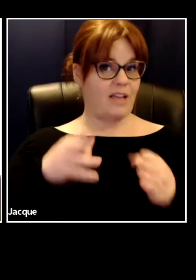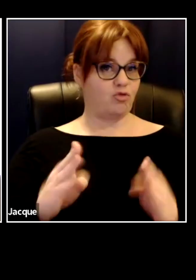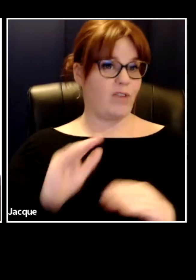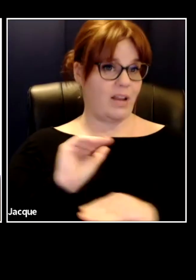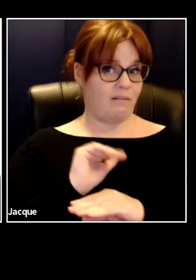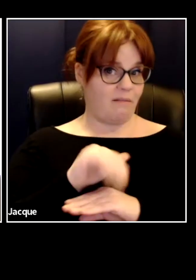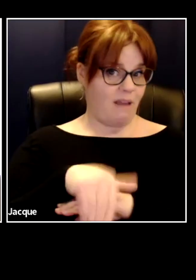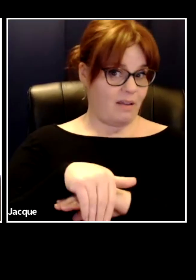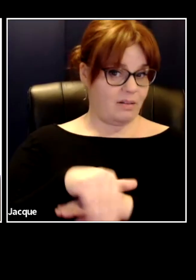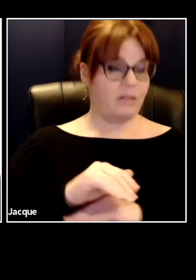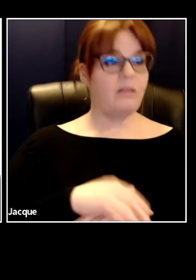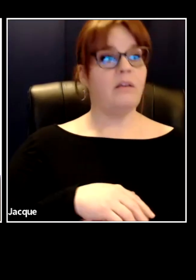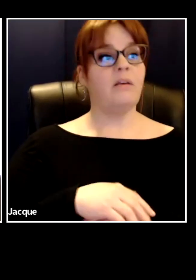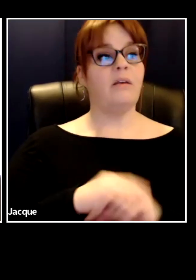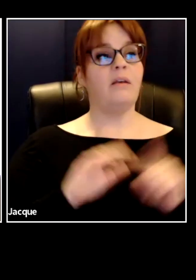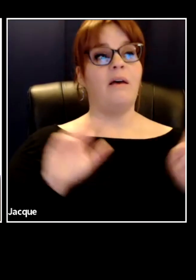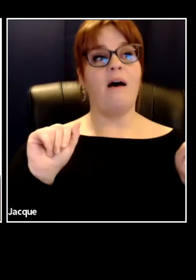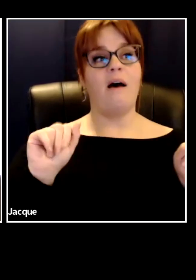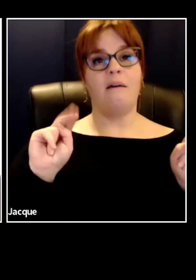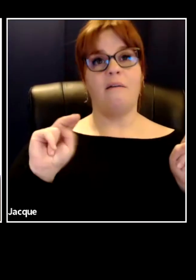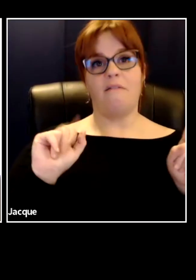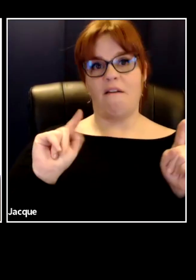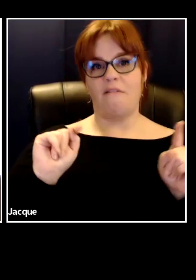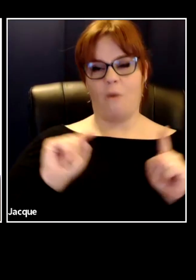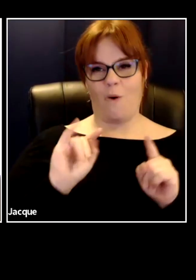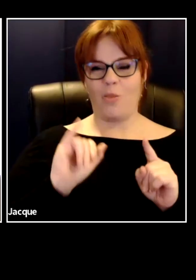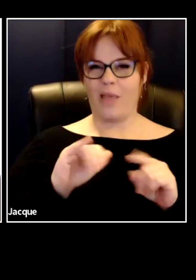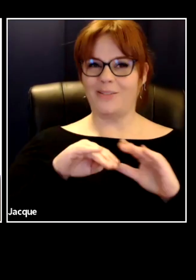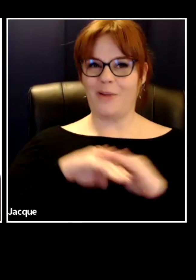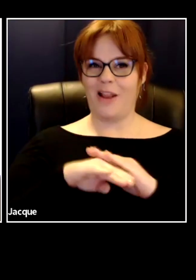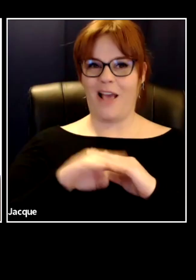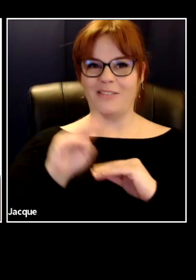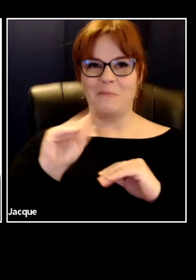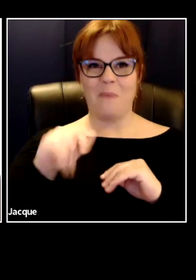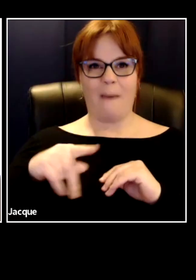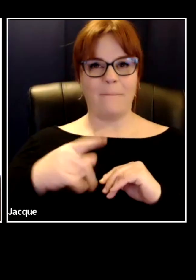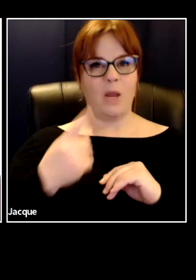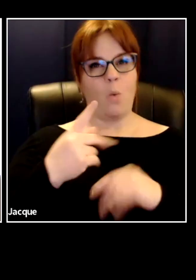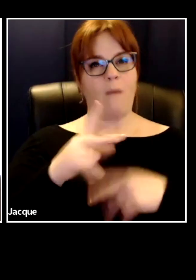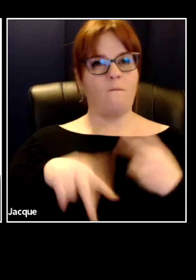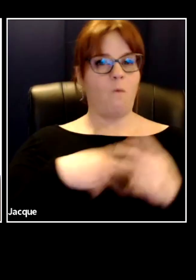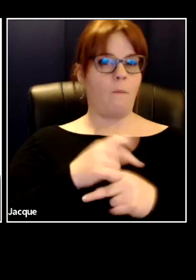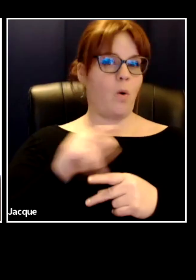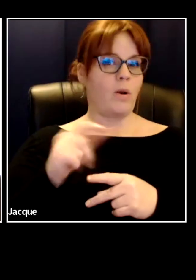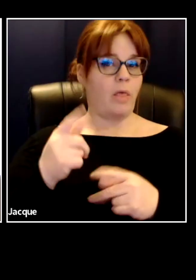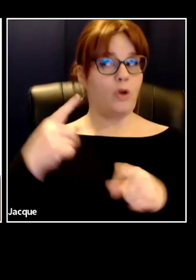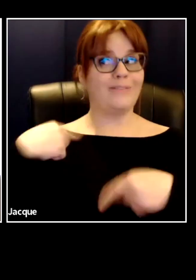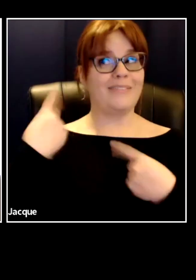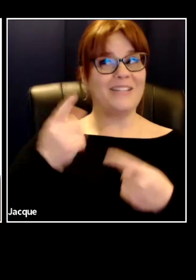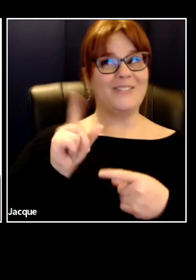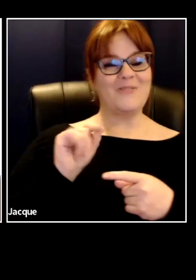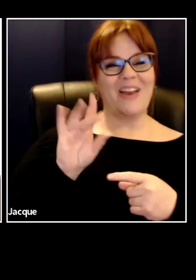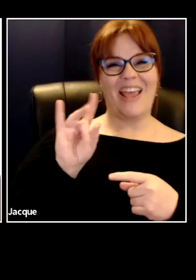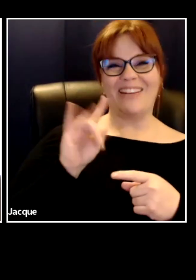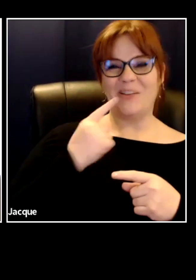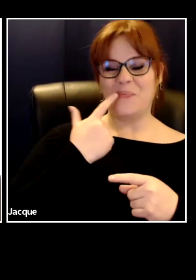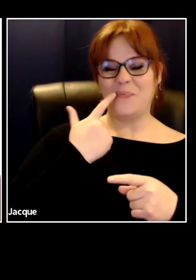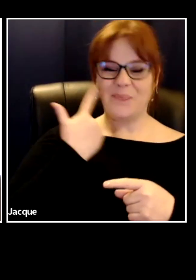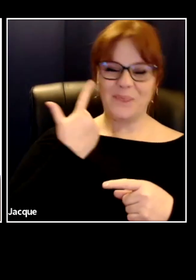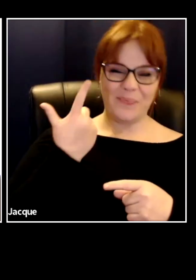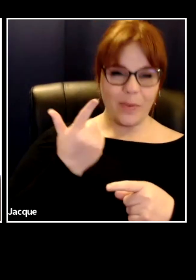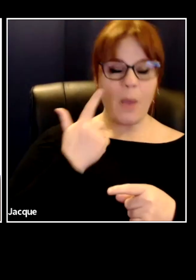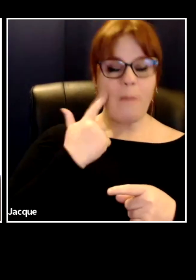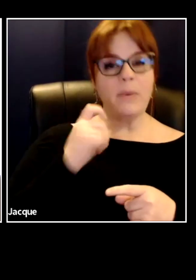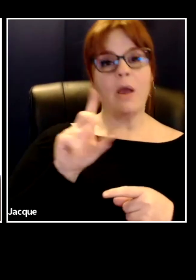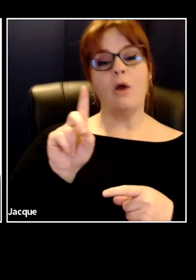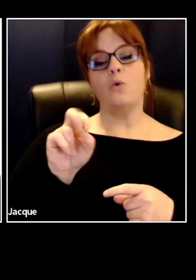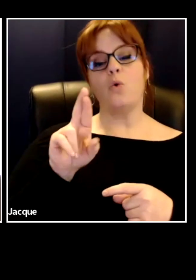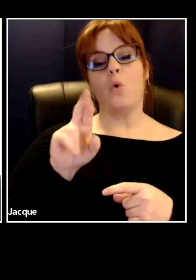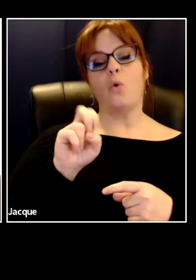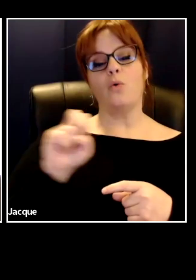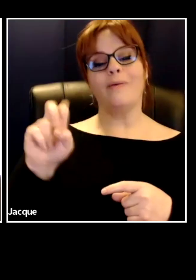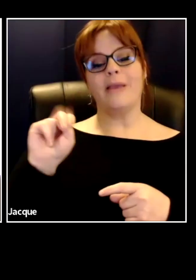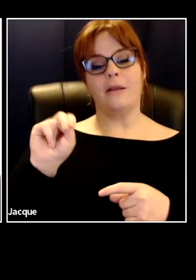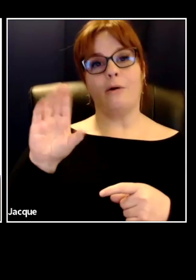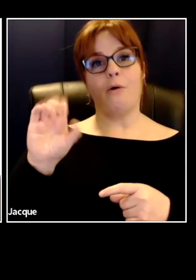So that's actually been in AccessMap in one form or another since 2018 because Dorene Cornwell told